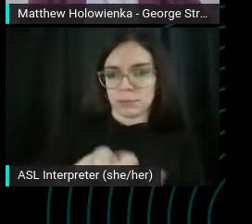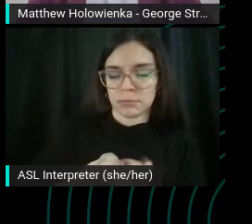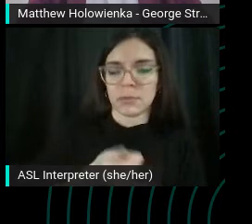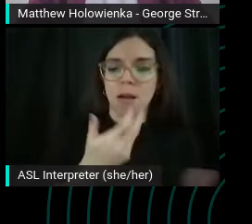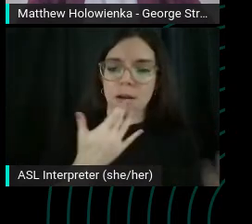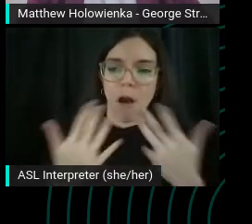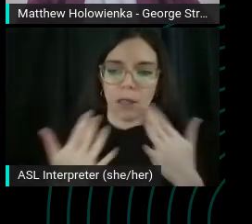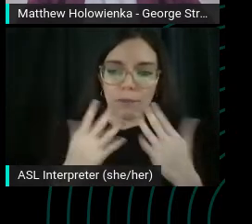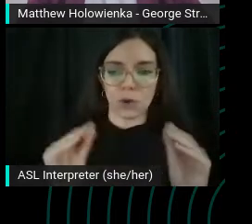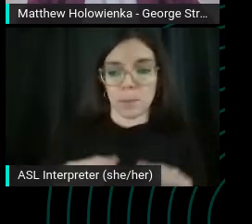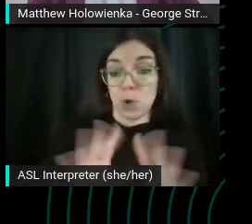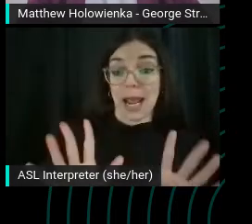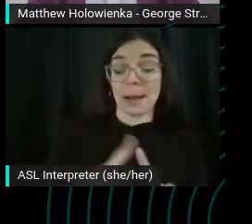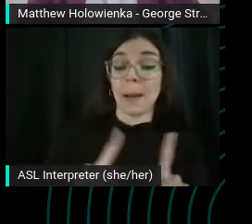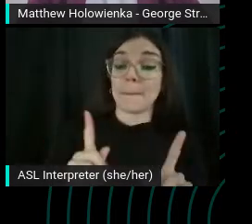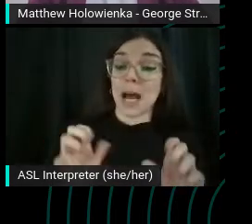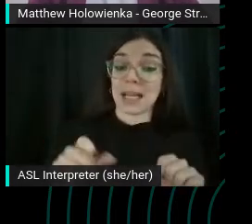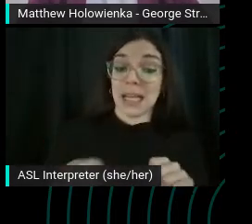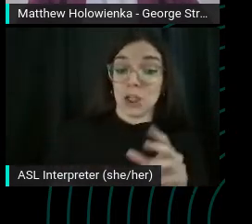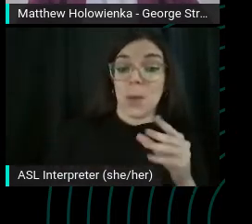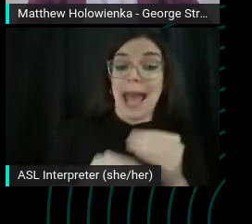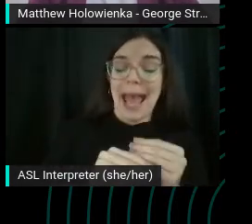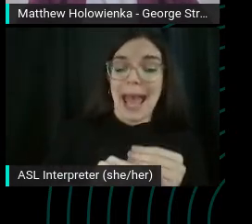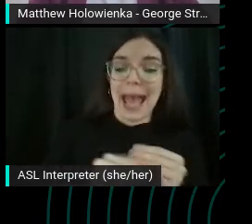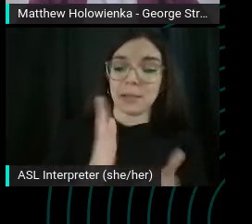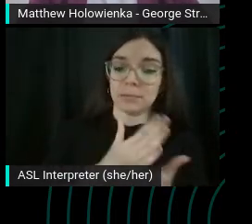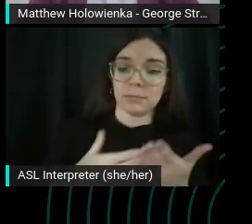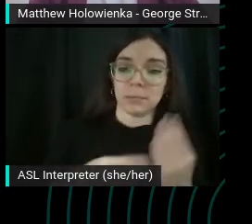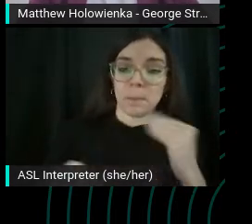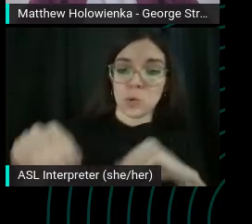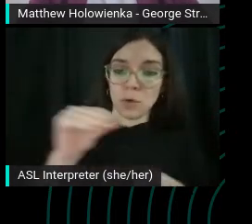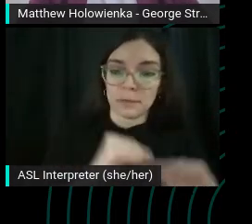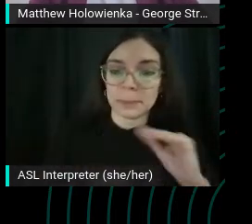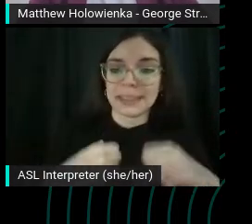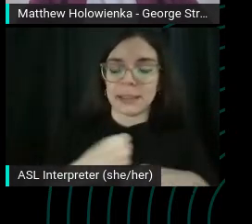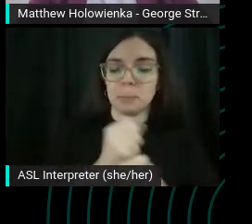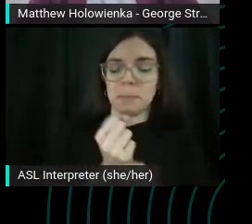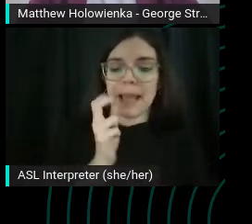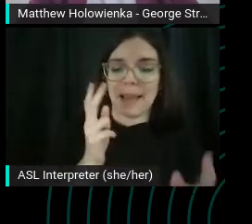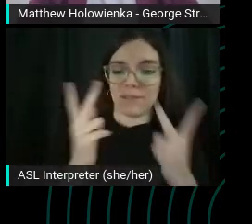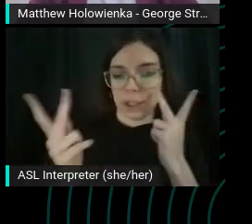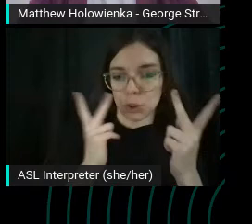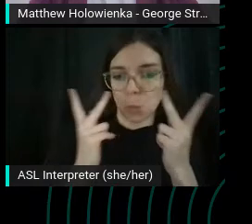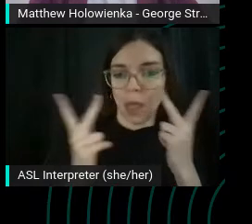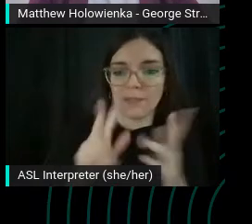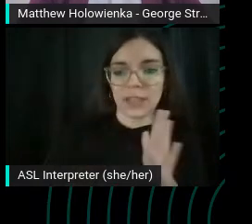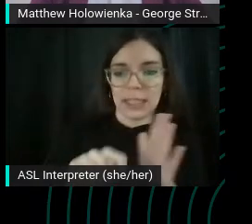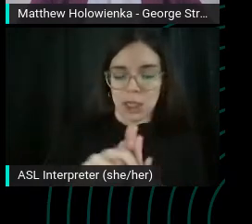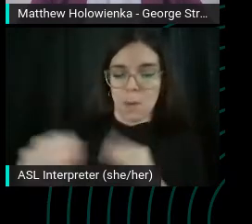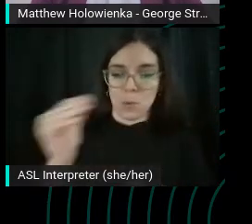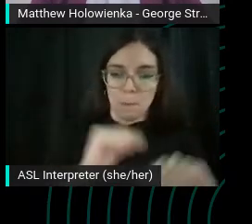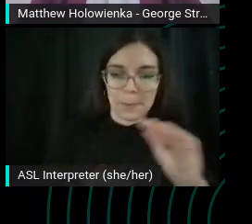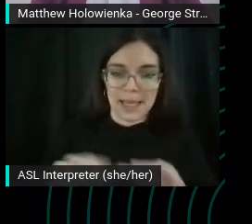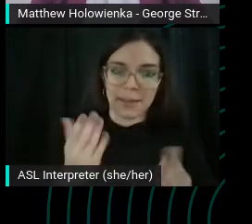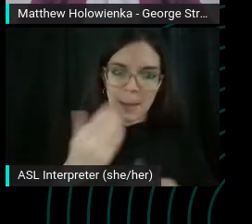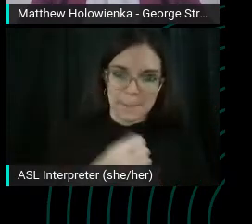but like I said, can you add an element of movement to create visual video content that might make someone stop and look. So the first thing I'm going to show you